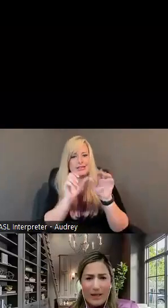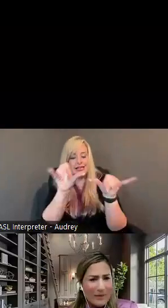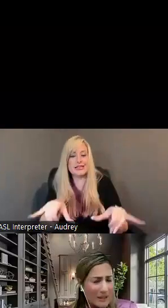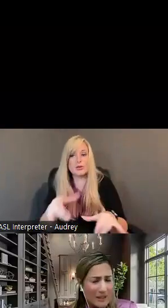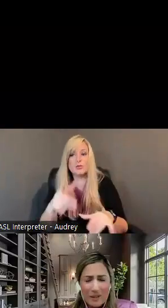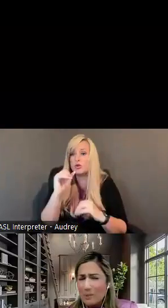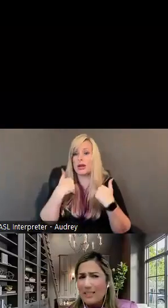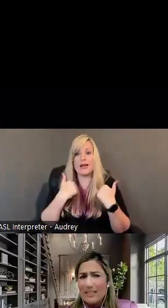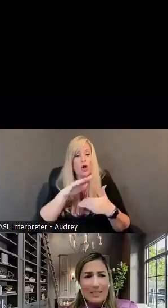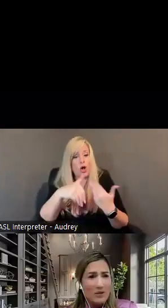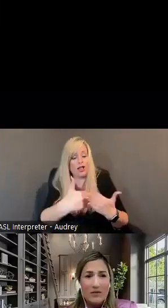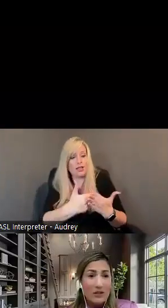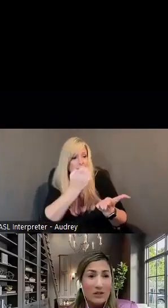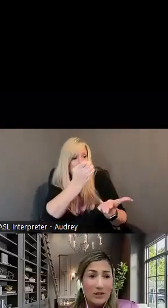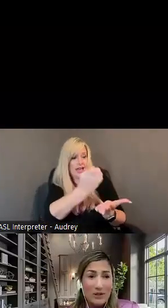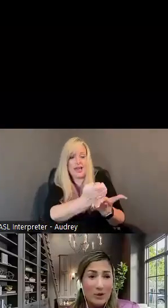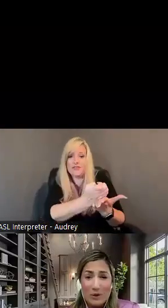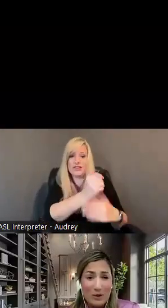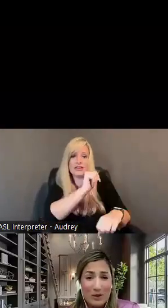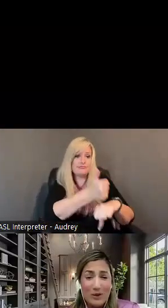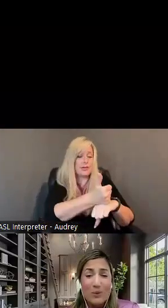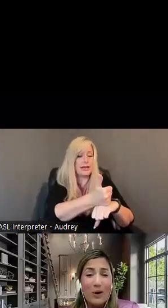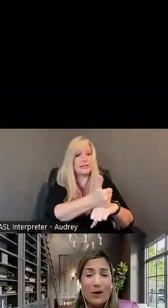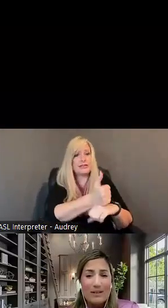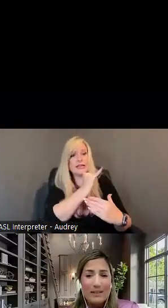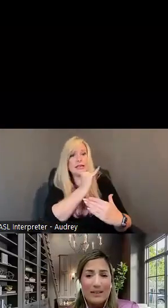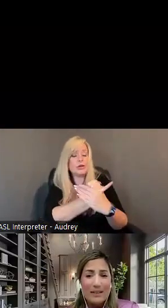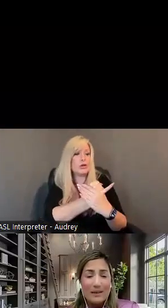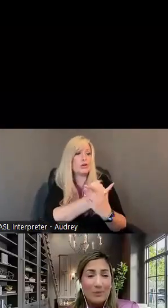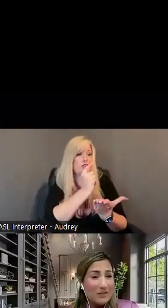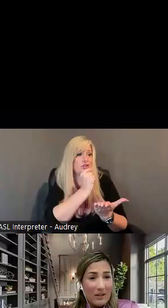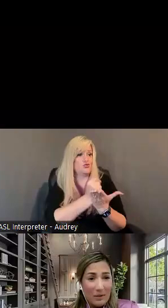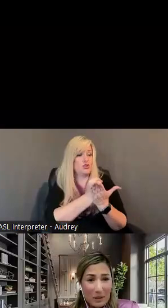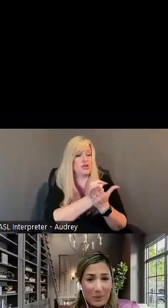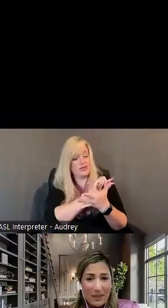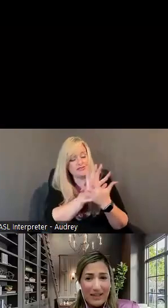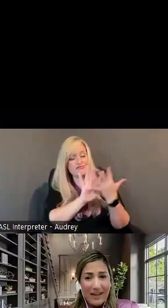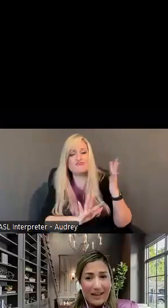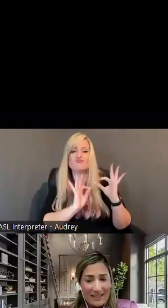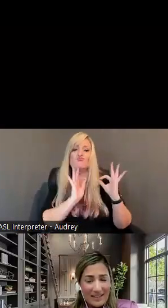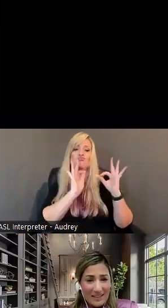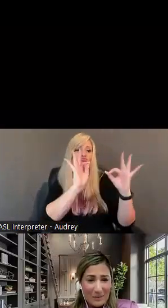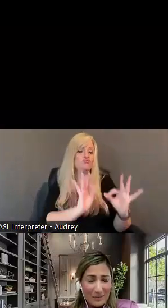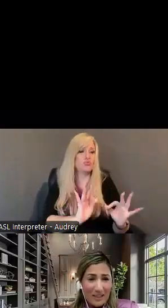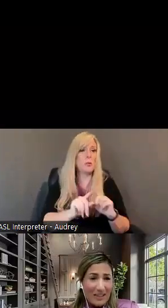evidence-based interventions and treatments you want, but if young people can't access them,